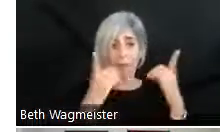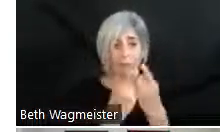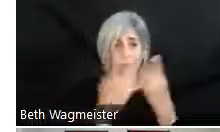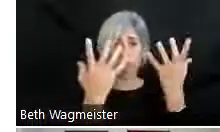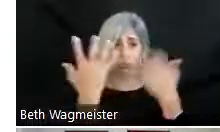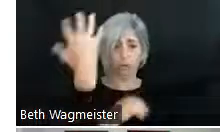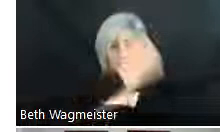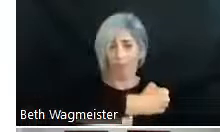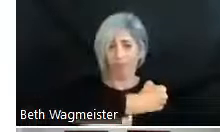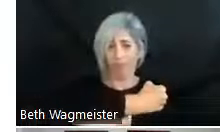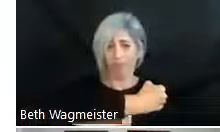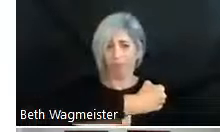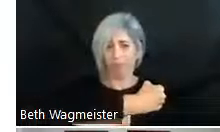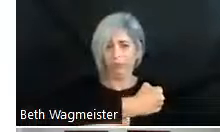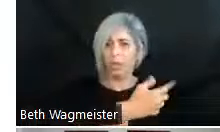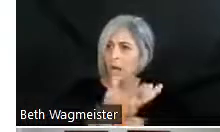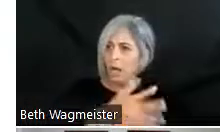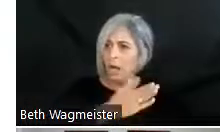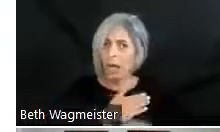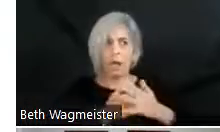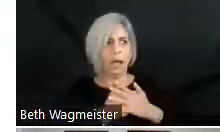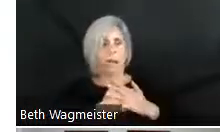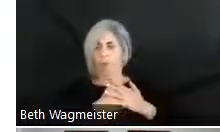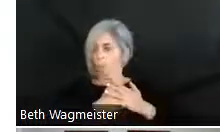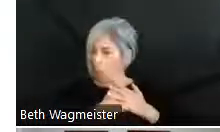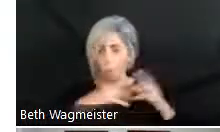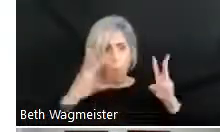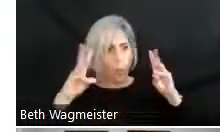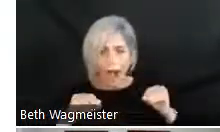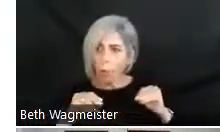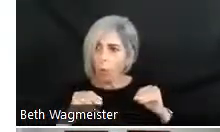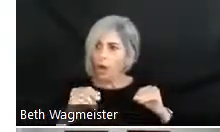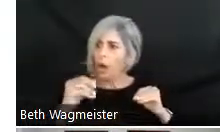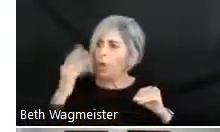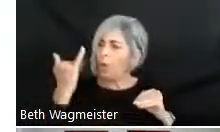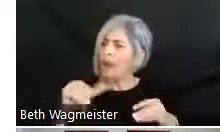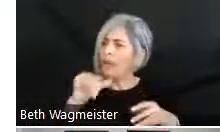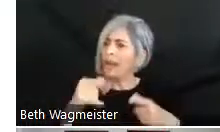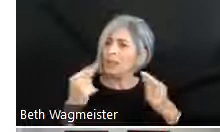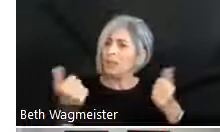But we take that personally, don't we? We say why aren't you taking action right now?